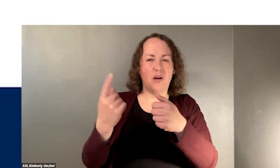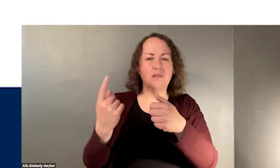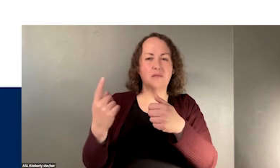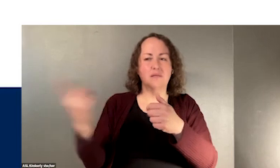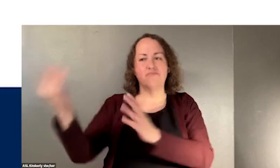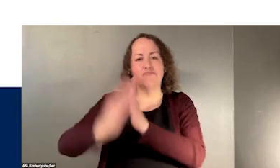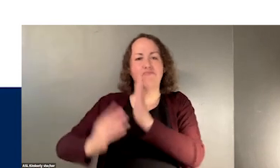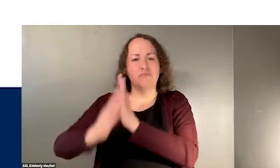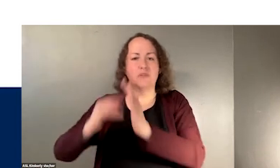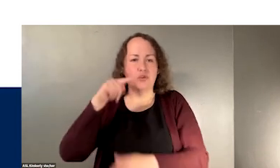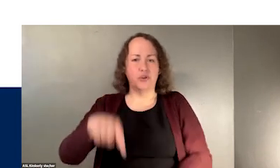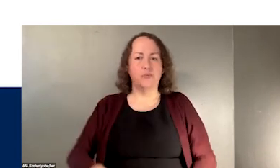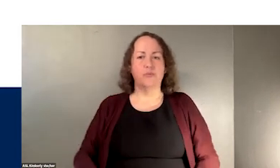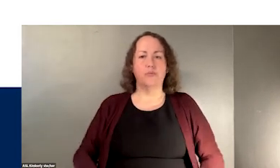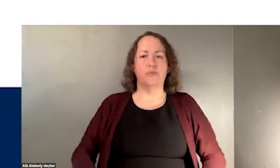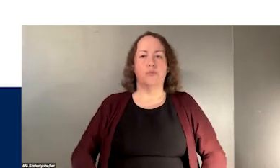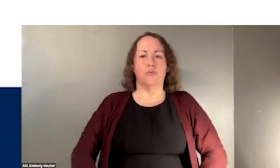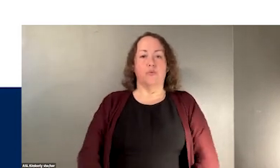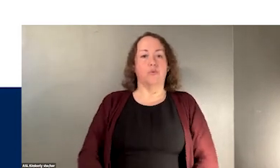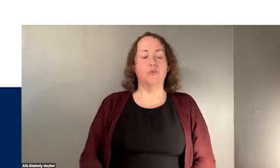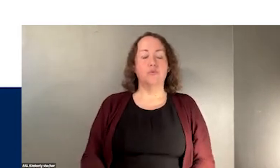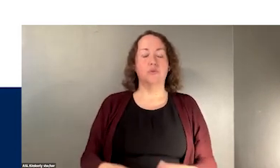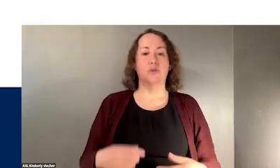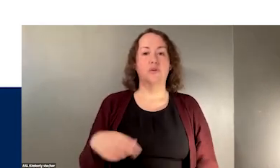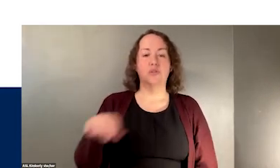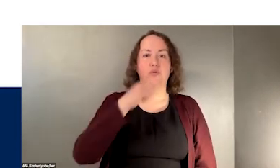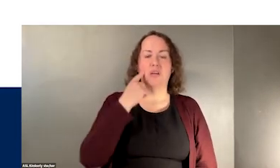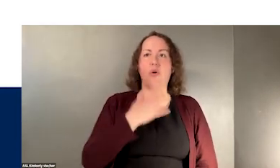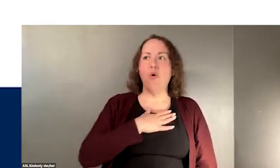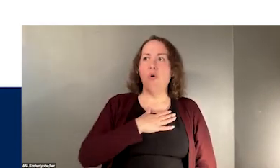So this sounds interesting -- how can I have a delegate help me fill these things out?